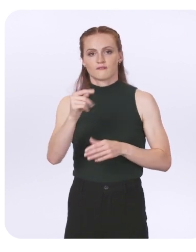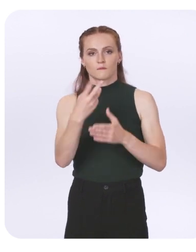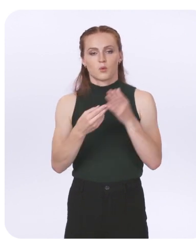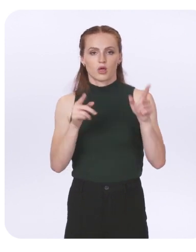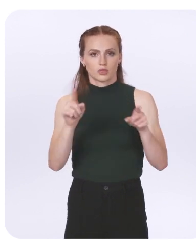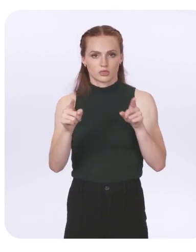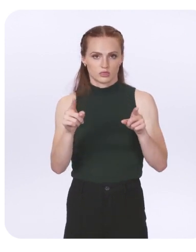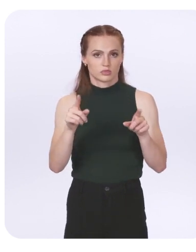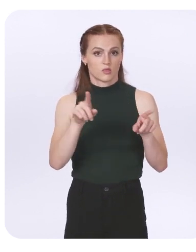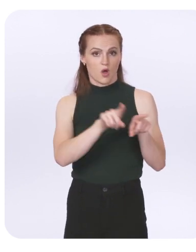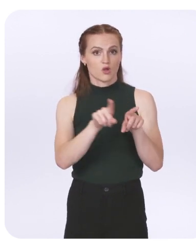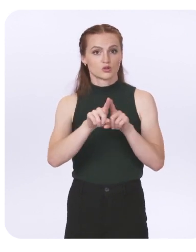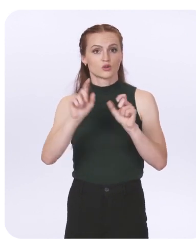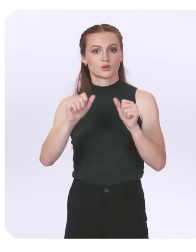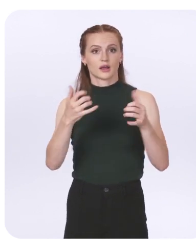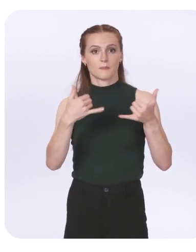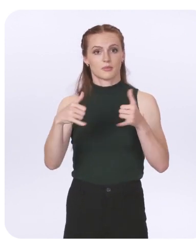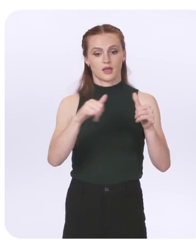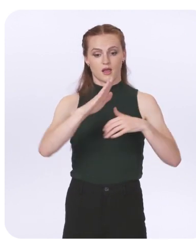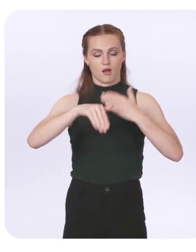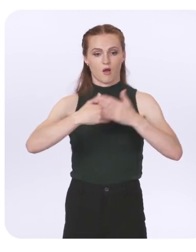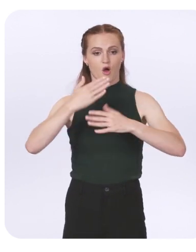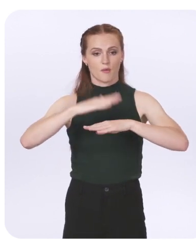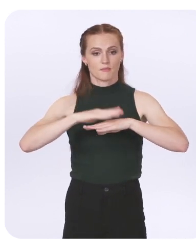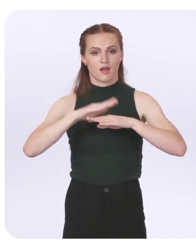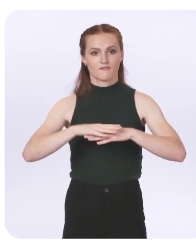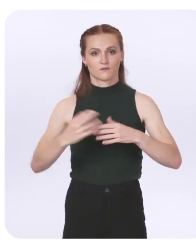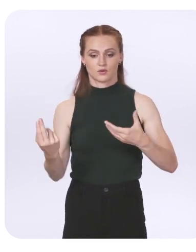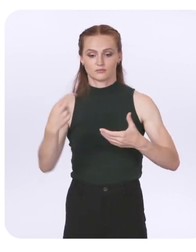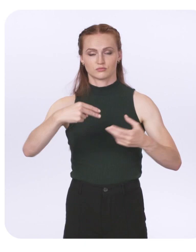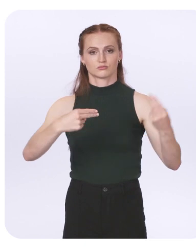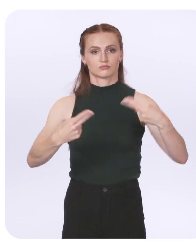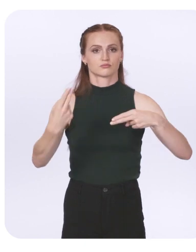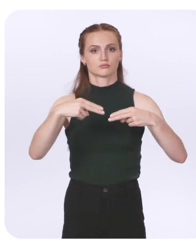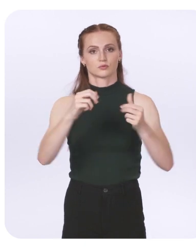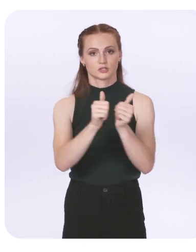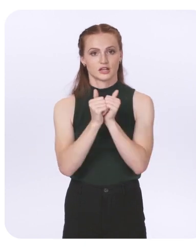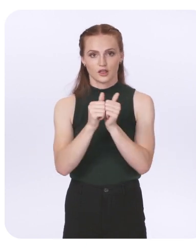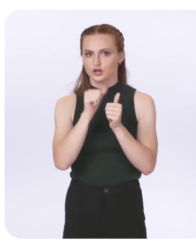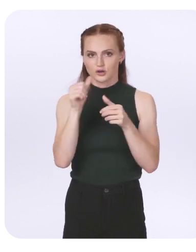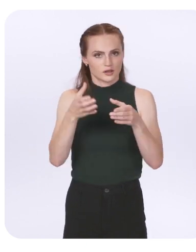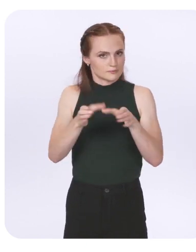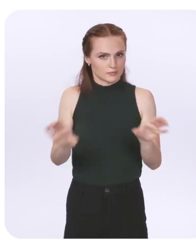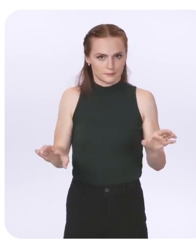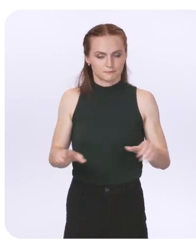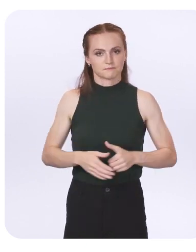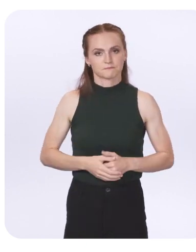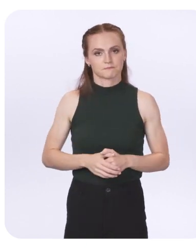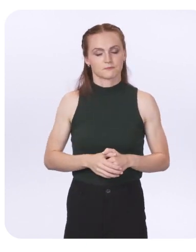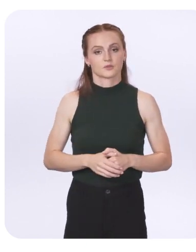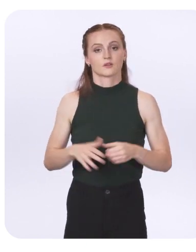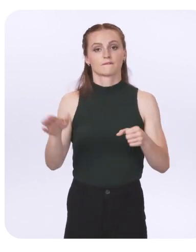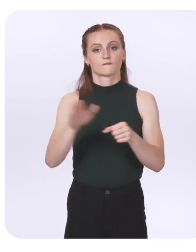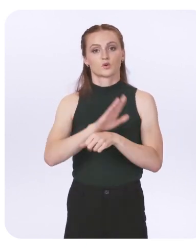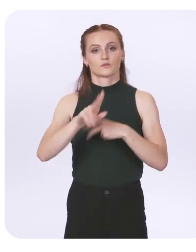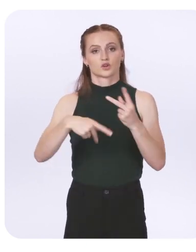This is done so we don’t split the player base unnecessarily. And our full version was expanded significantly compared to the alpha.